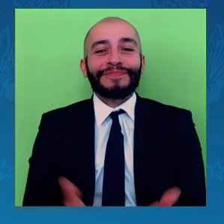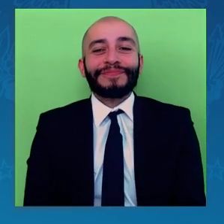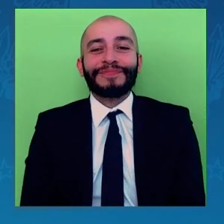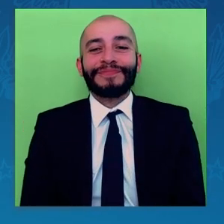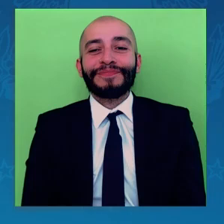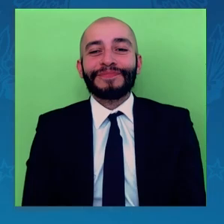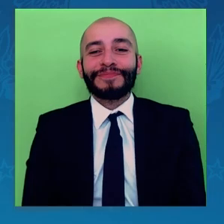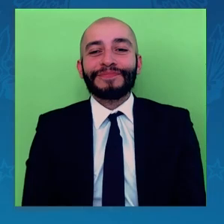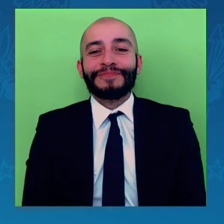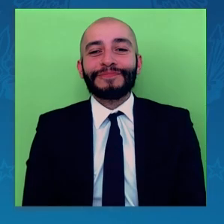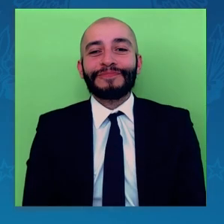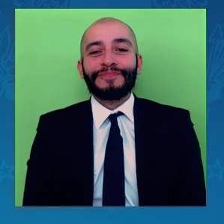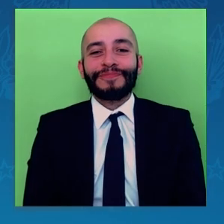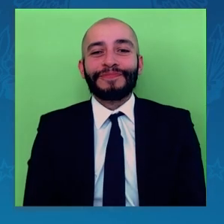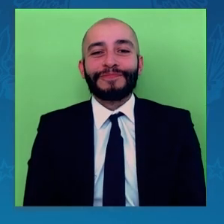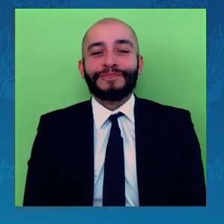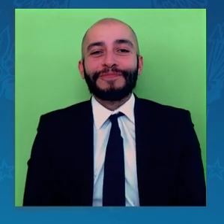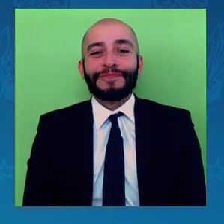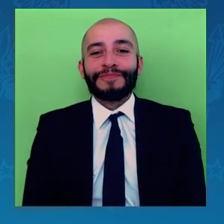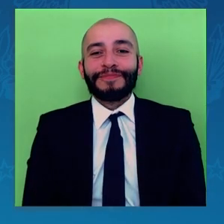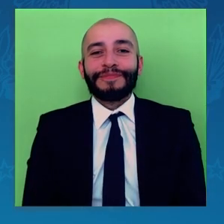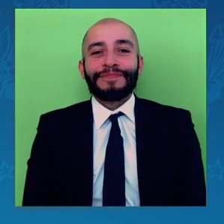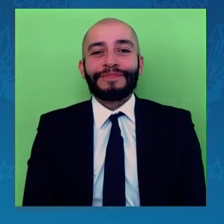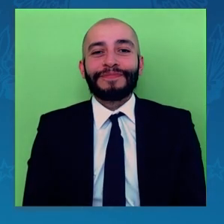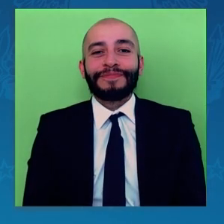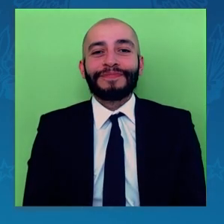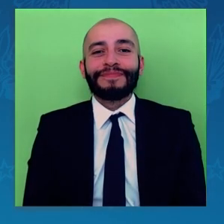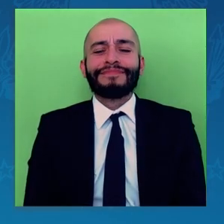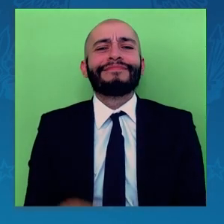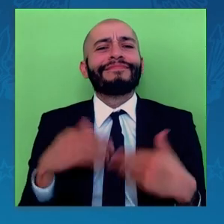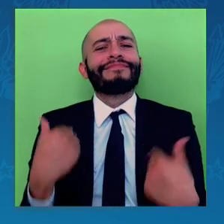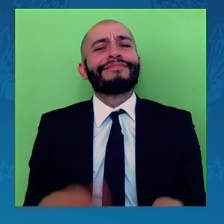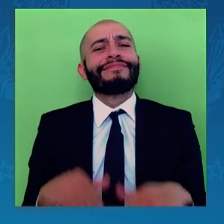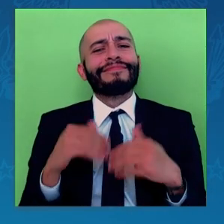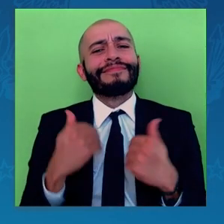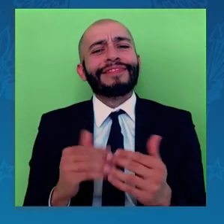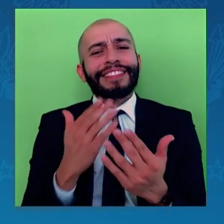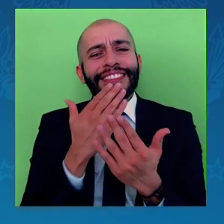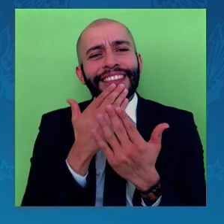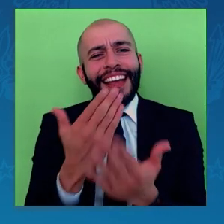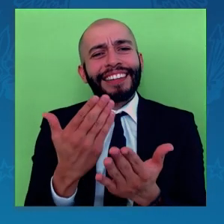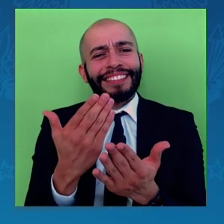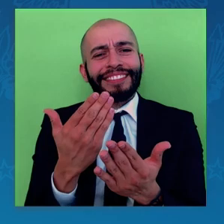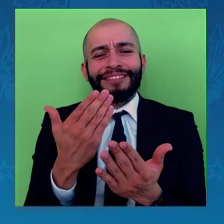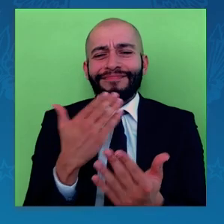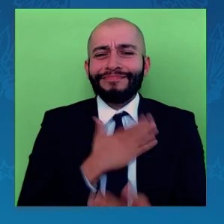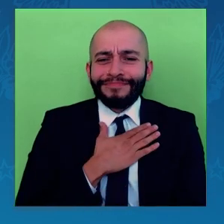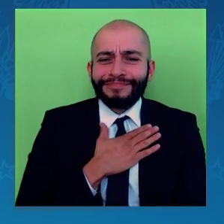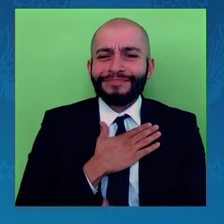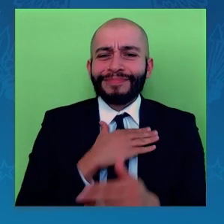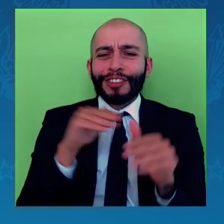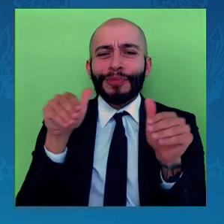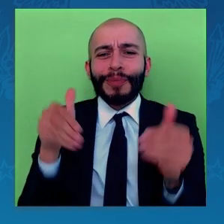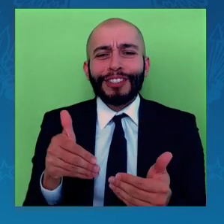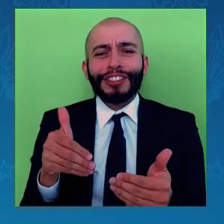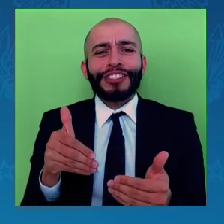Dr. Padilla: Thank you. Thank you for that kind introduction as your surgeon general and thank you all for being here. I was fortunate to receive